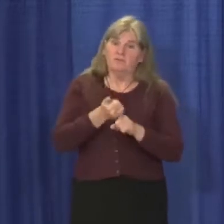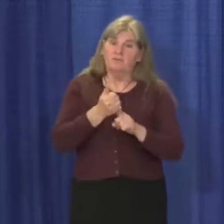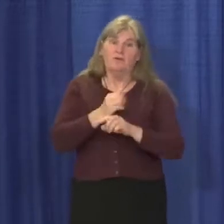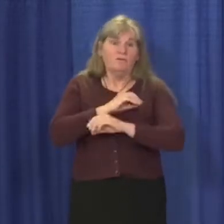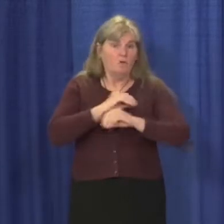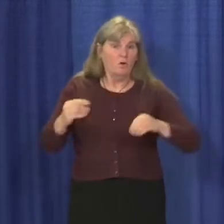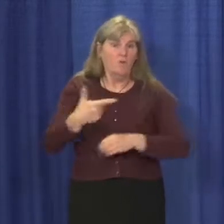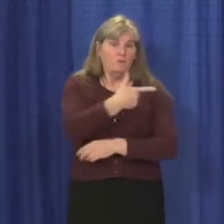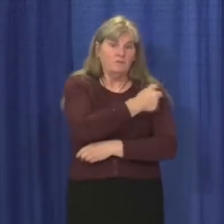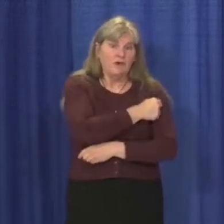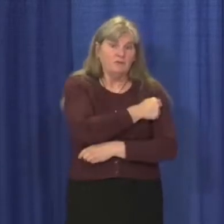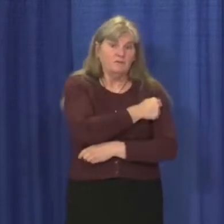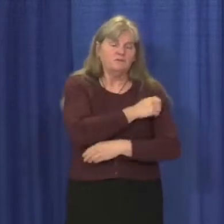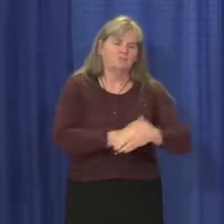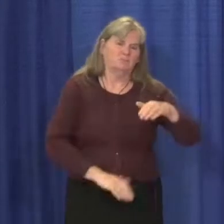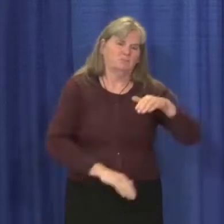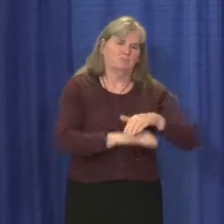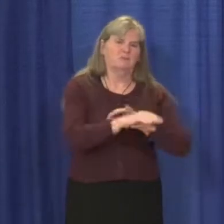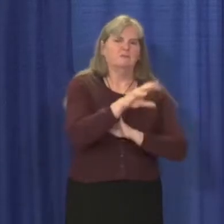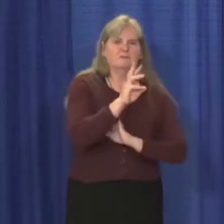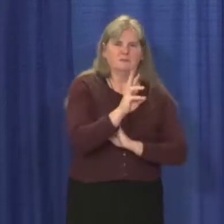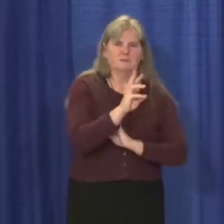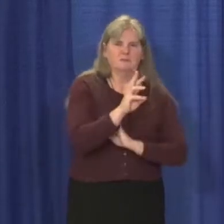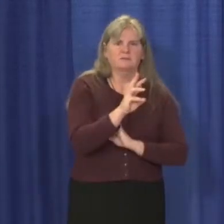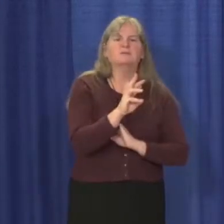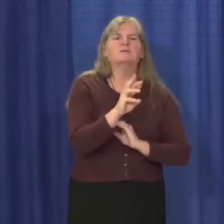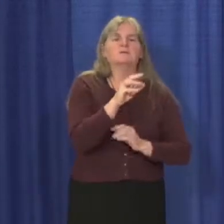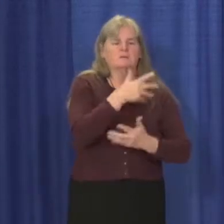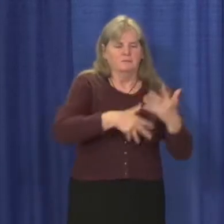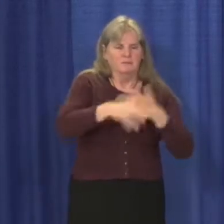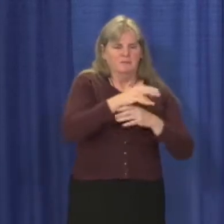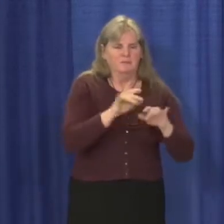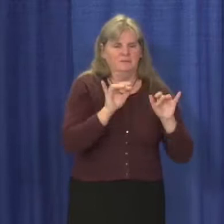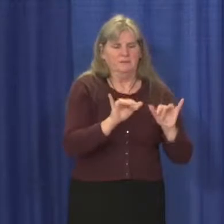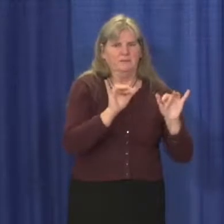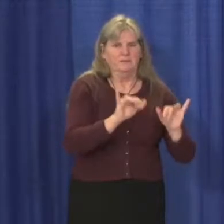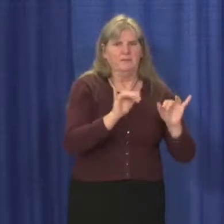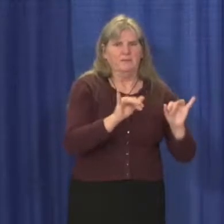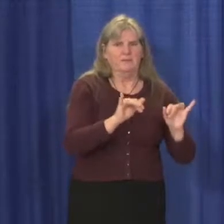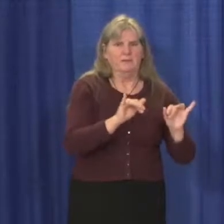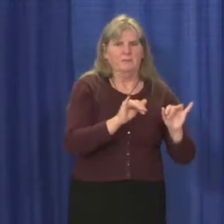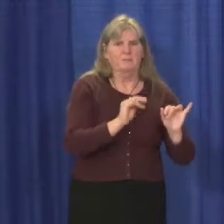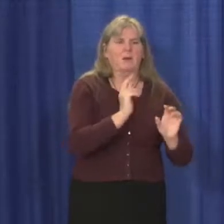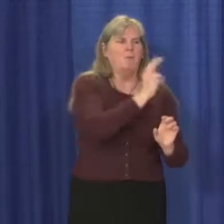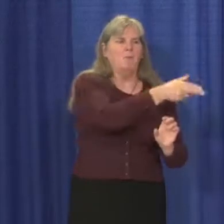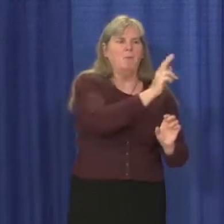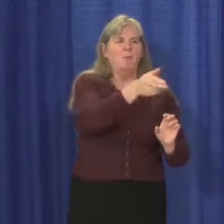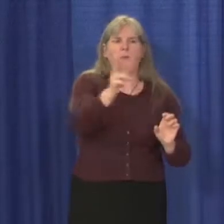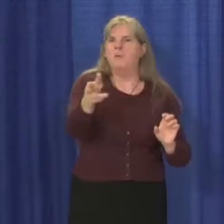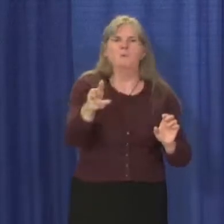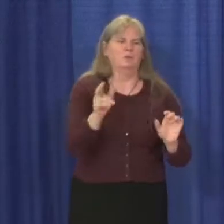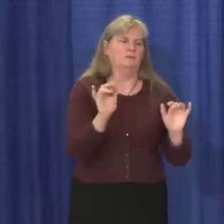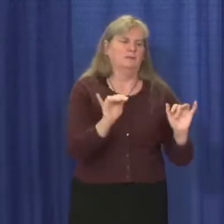six and keep your contact small and consistent.